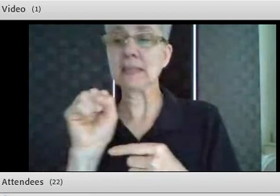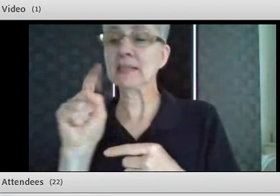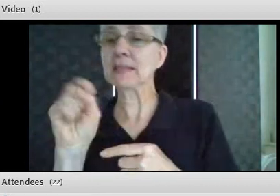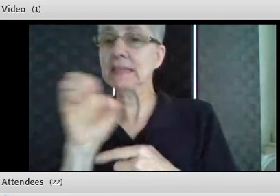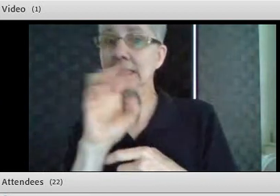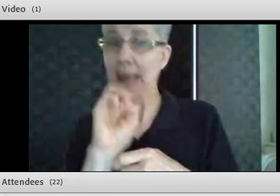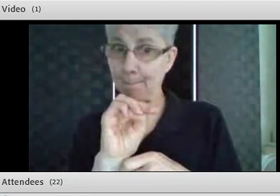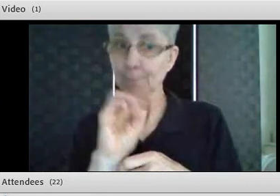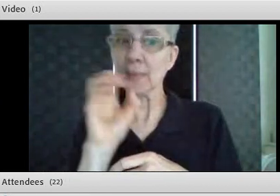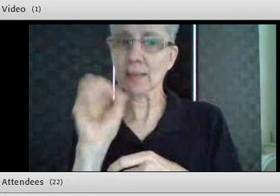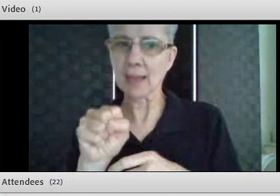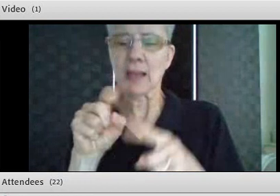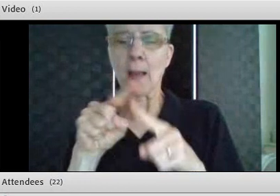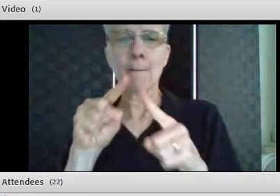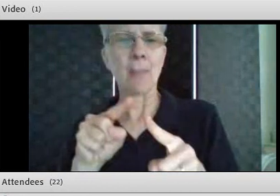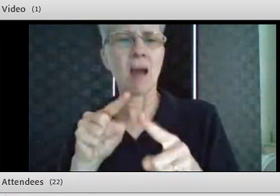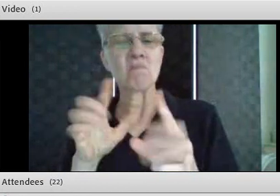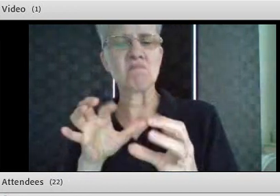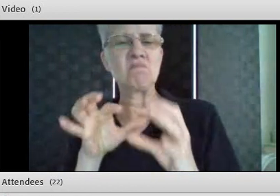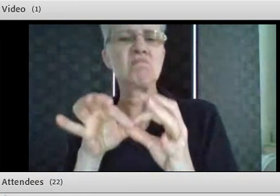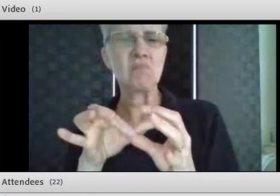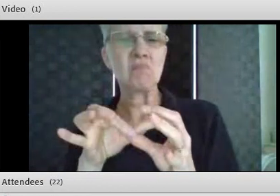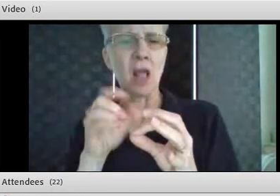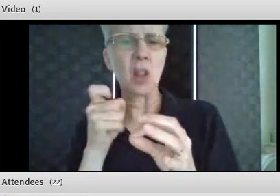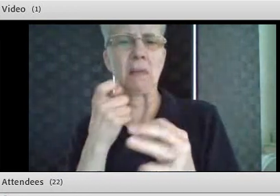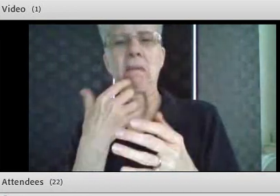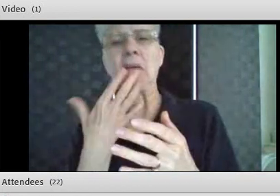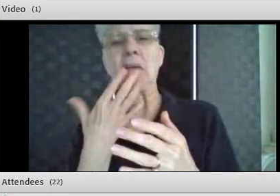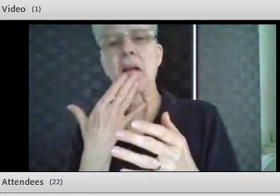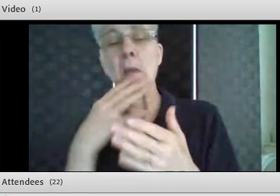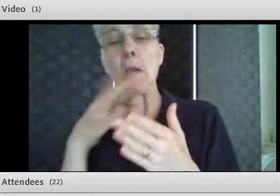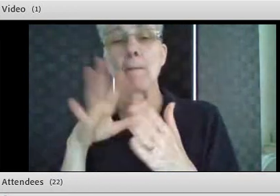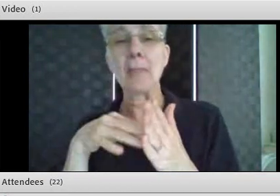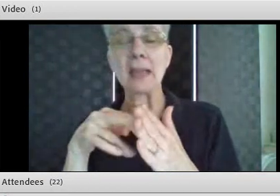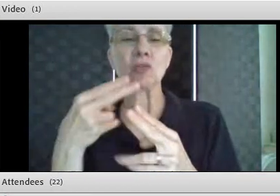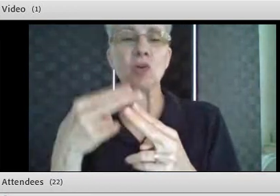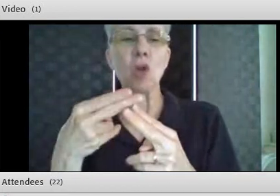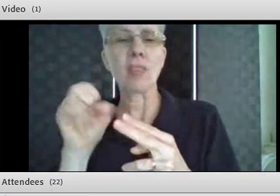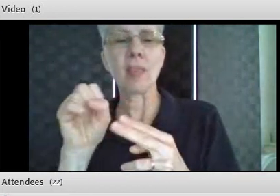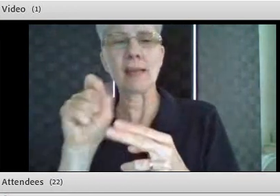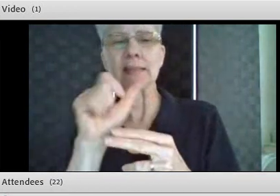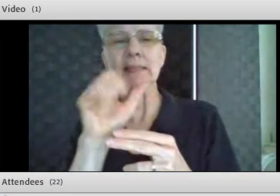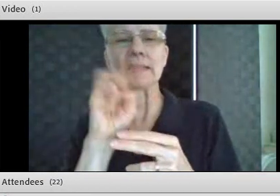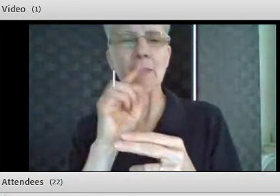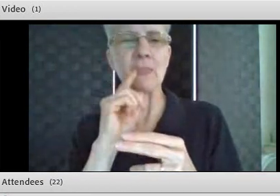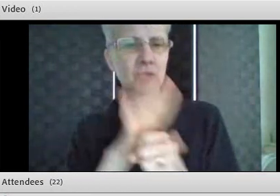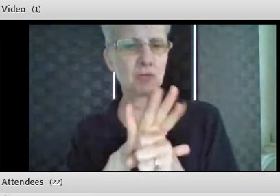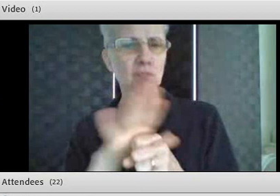and they tie a little bit of coloring or painting into it, and they call it S.T.E.A.M., and they say, "That's great,"